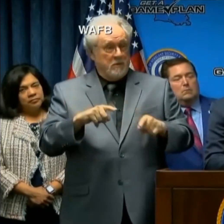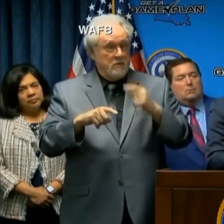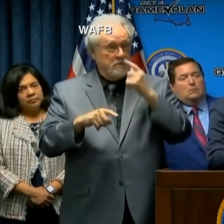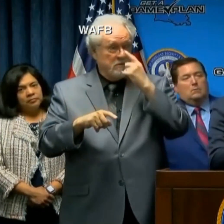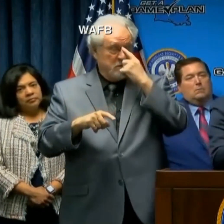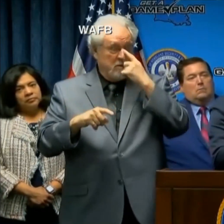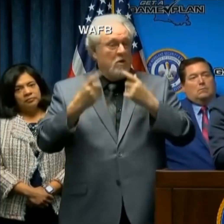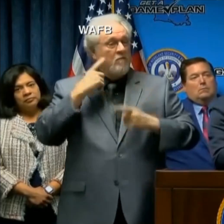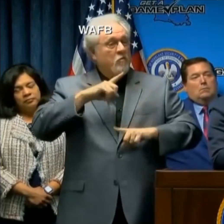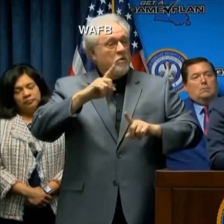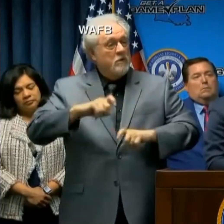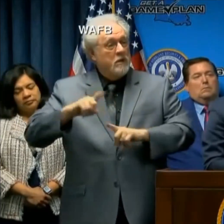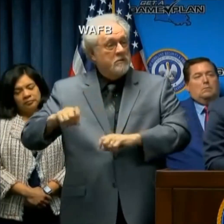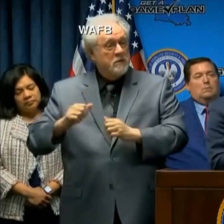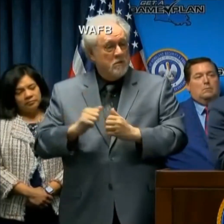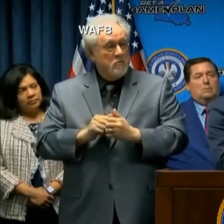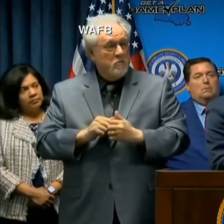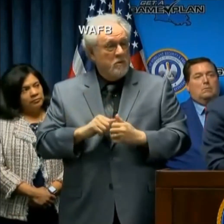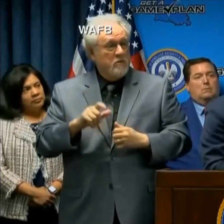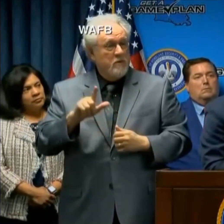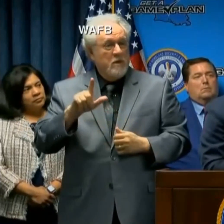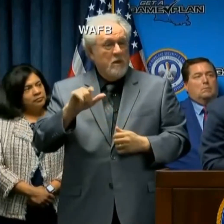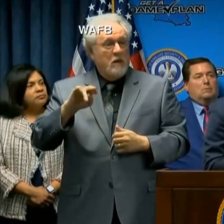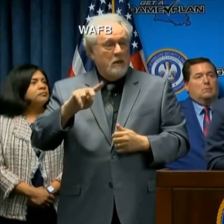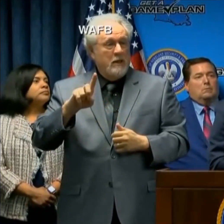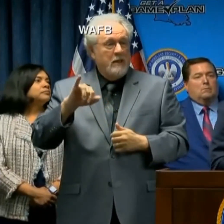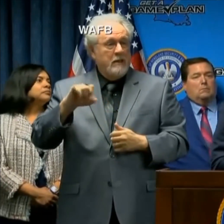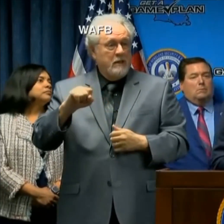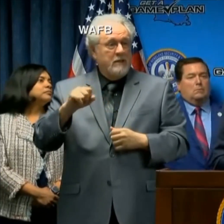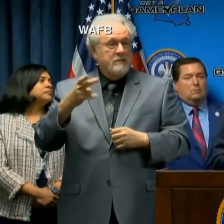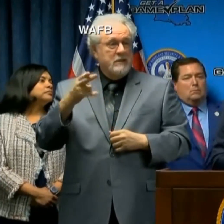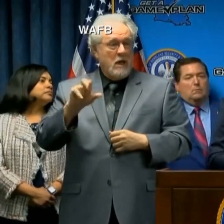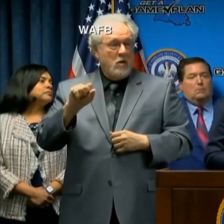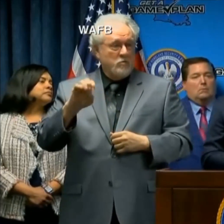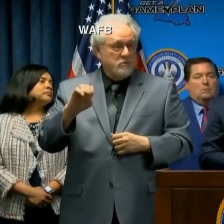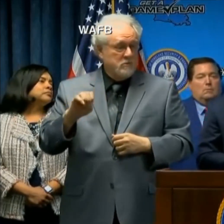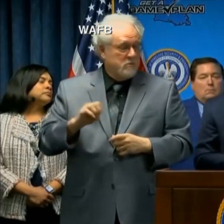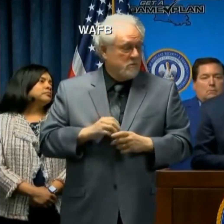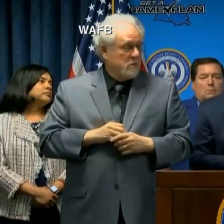testing with with respect to Linda thousands and asked him to well yeah and